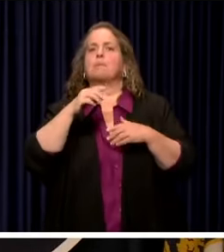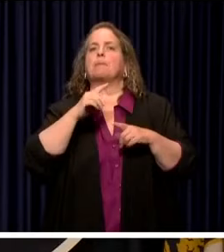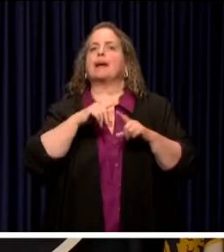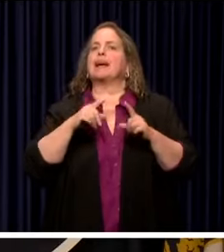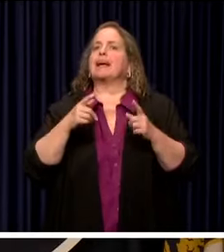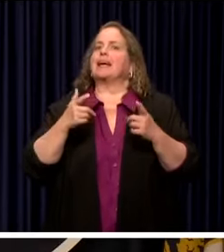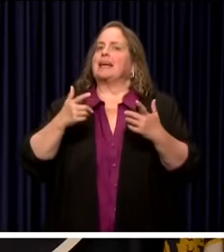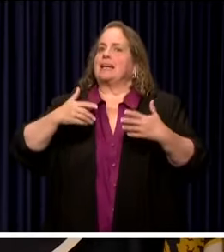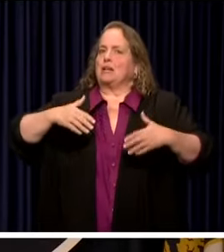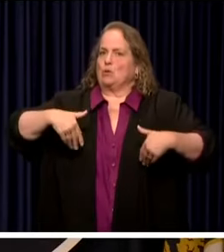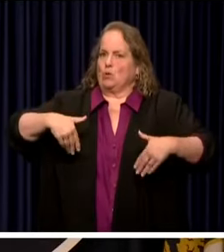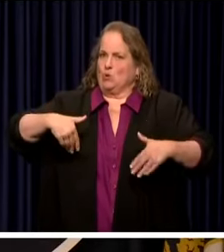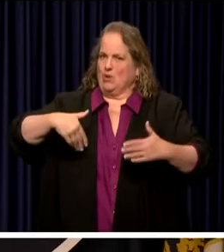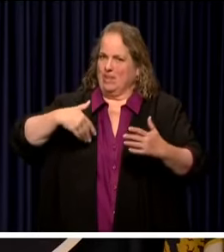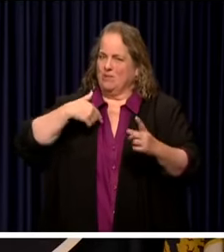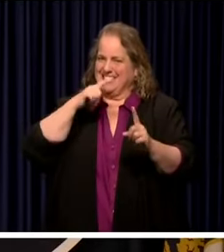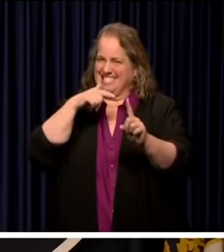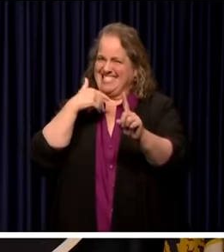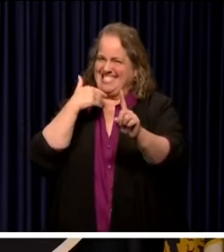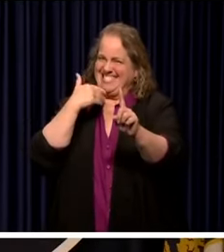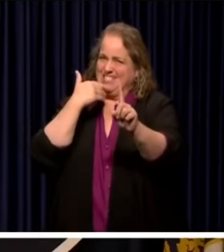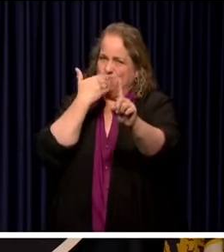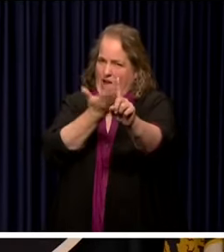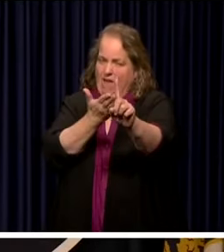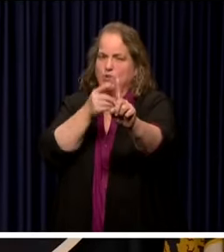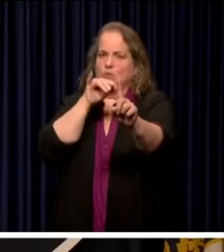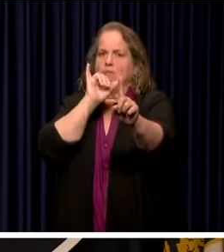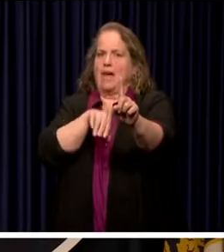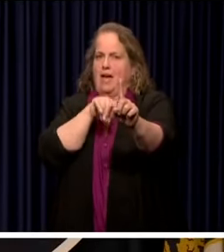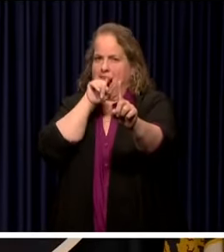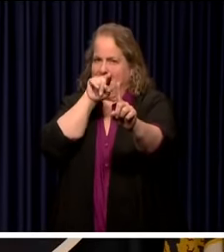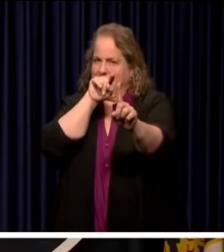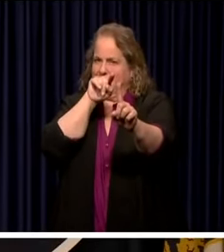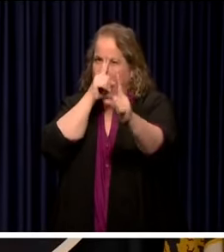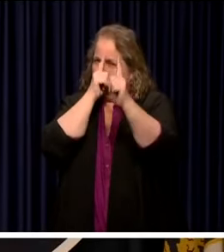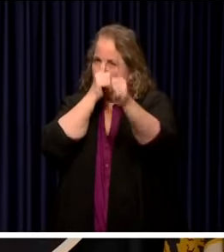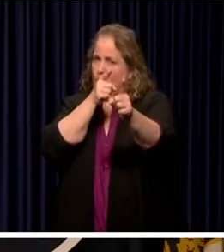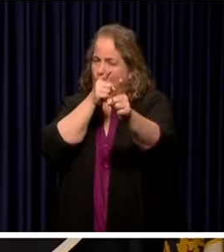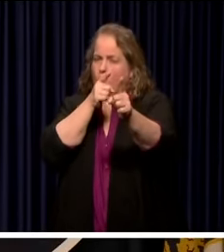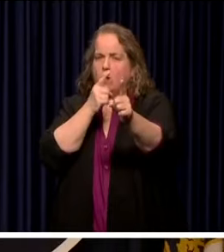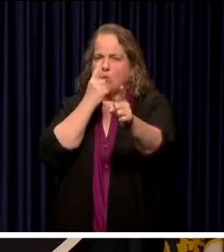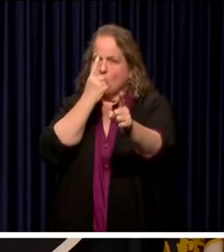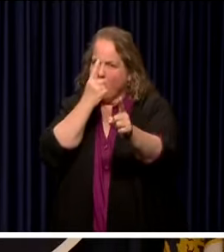REMEMBER THE GREATEST GENERATION FACED YEARS. WE'RE BEING ASKED TO FACE MONTHS.